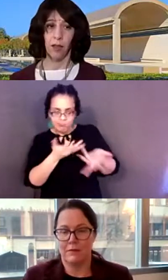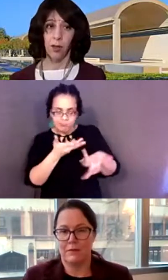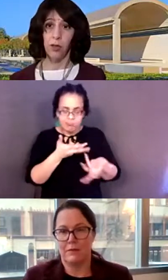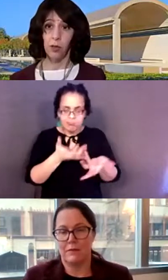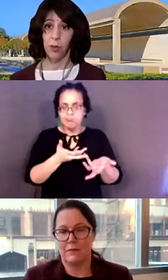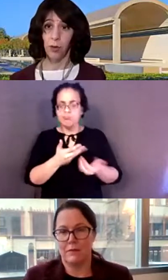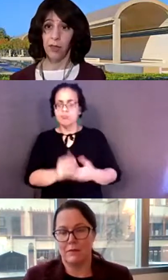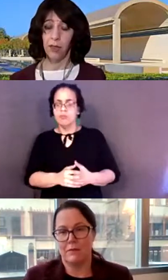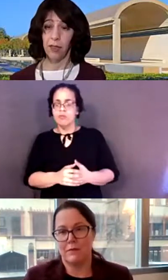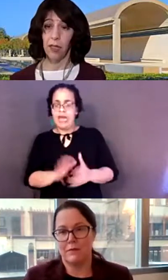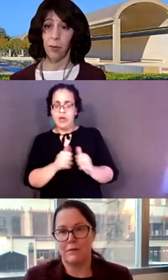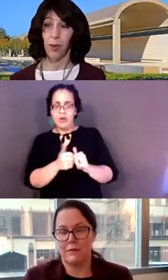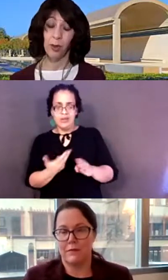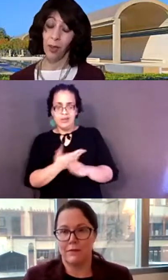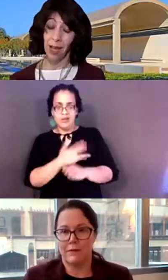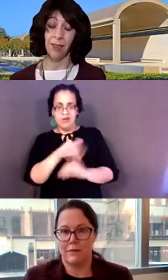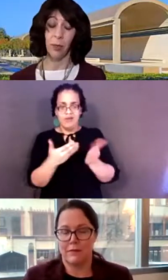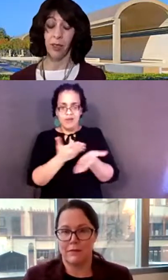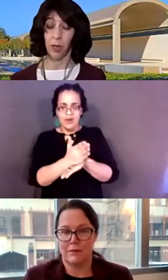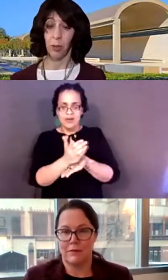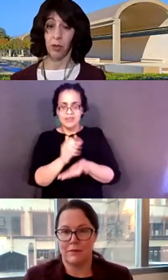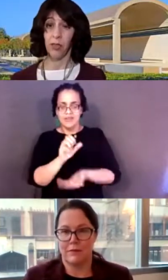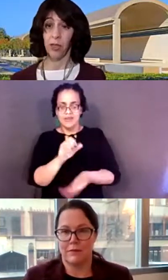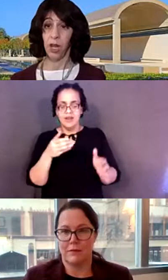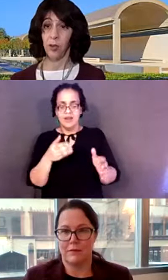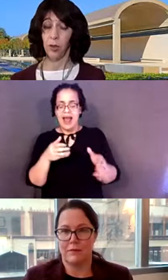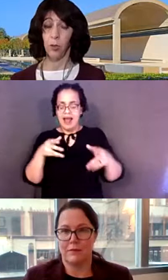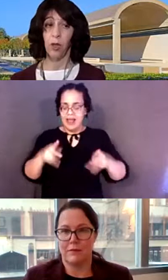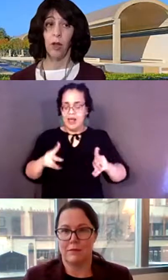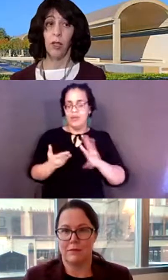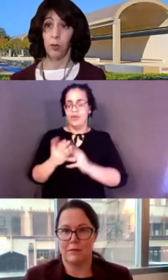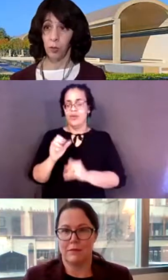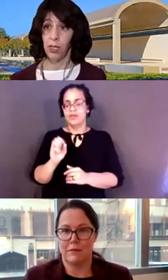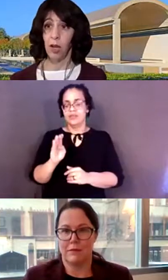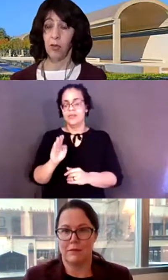use those rights at this hospital so that's going to be a great person to